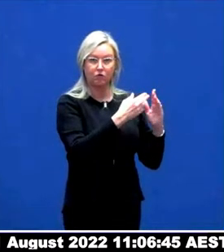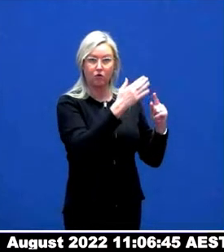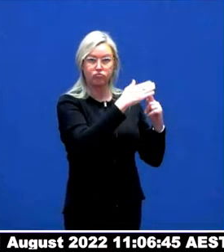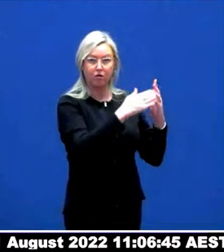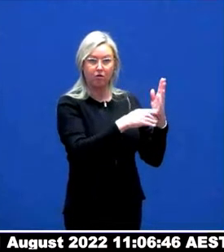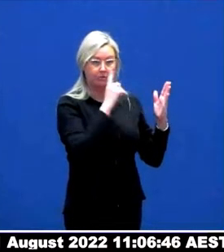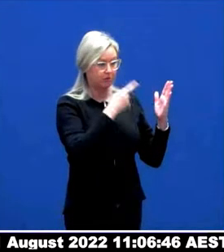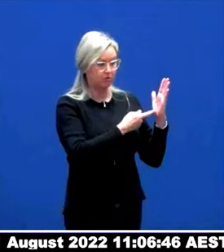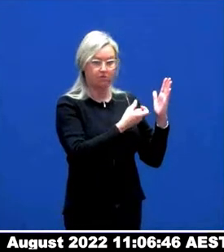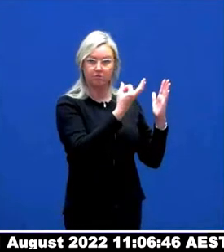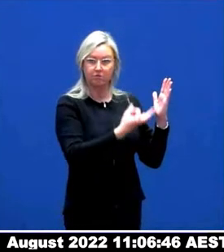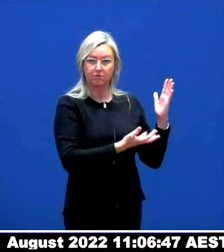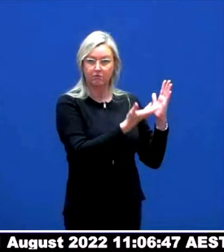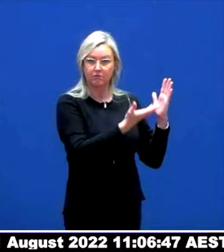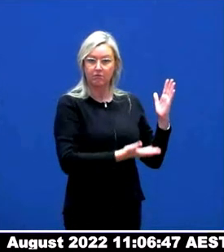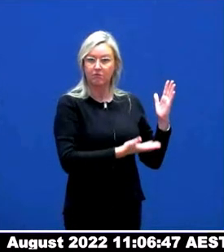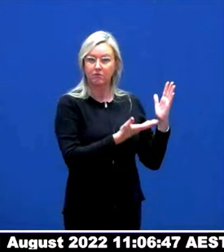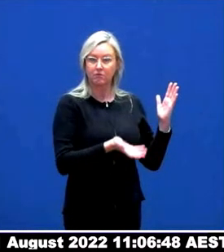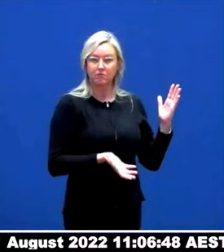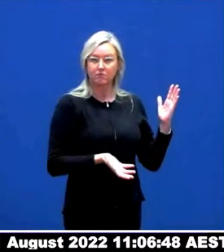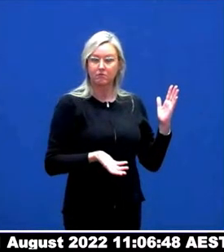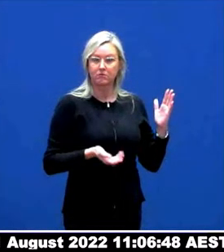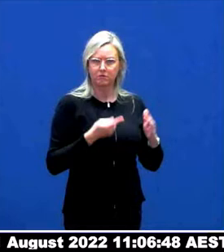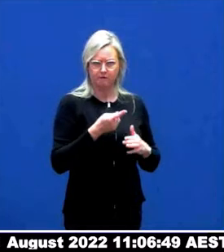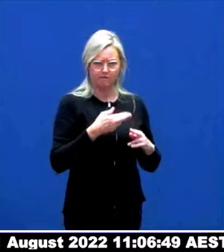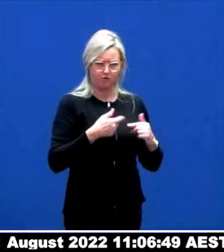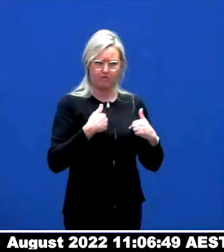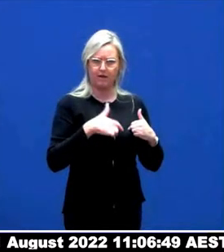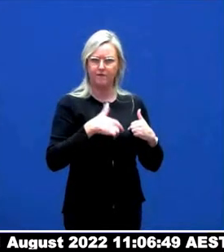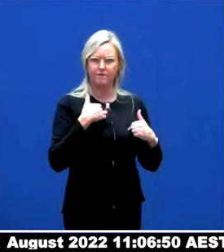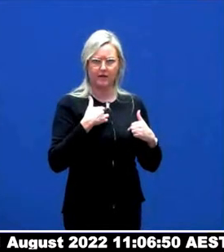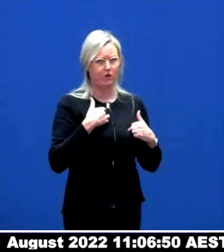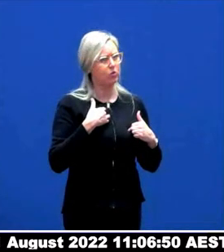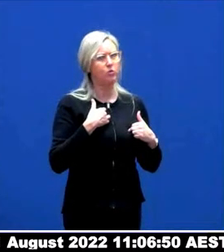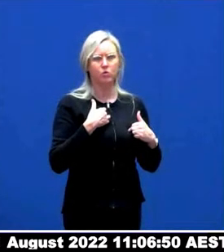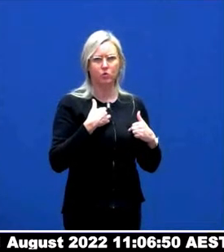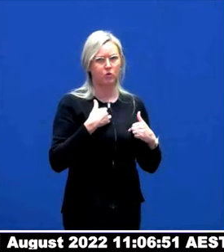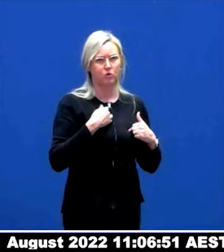priorities - that appears to be a significant deficit in the Housing Agreement